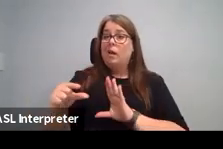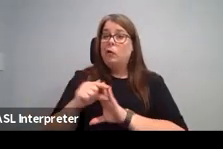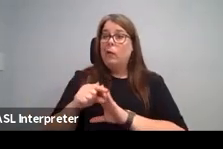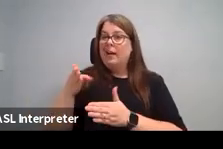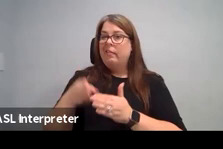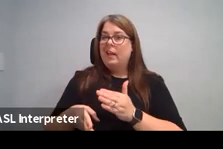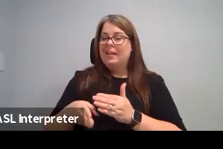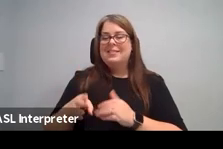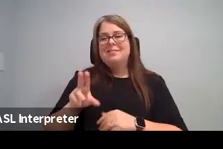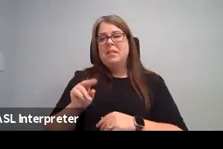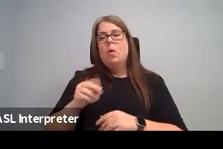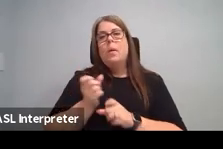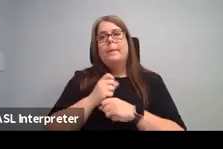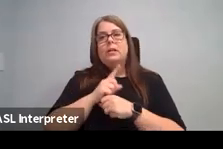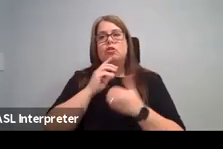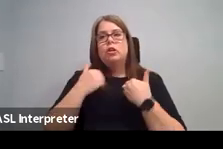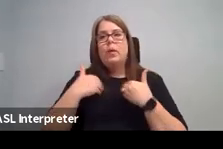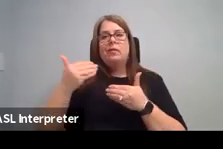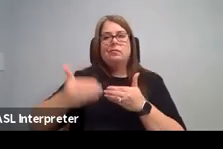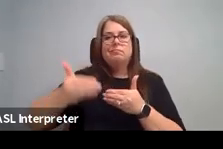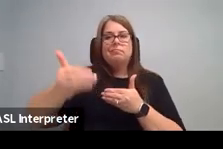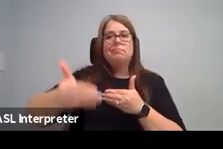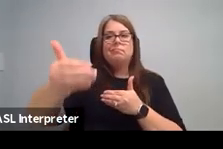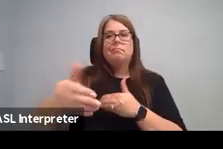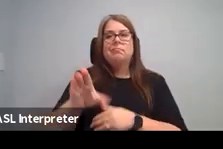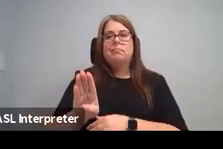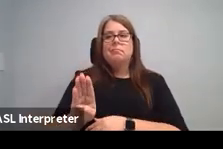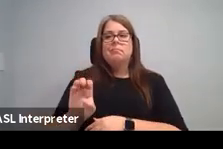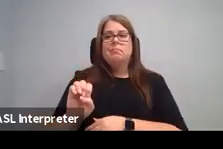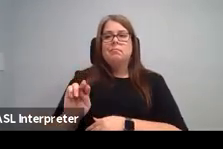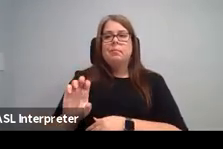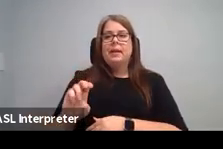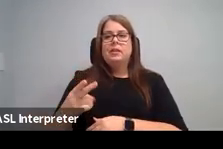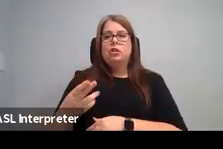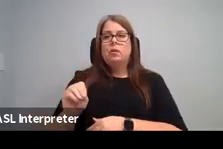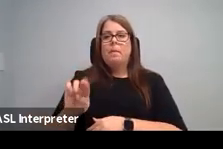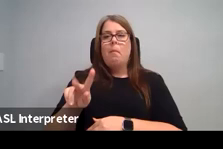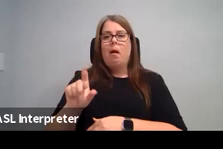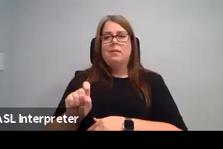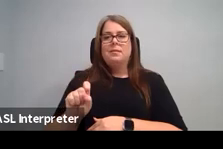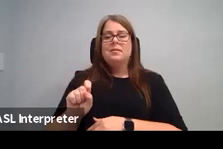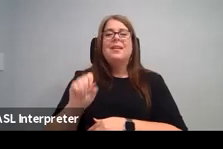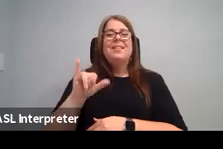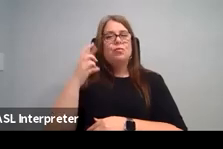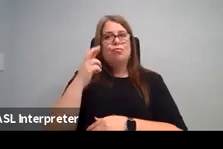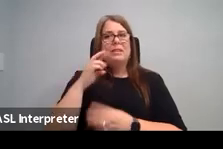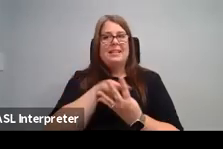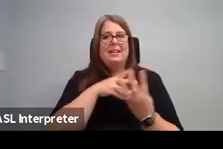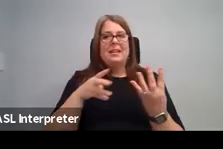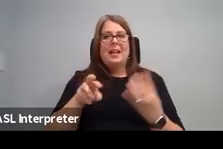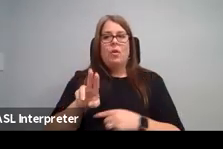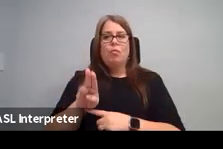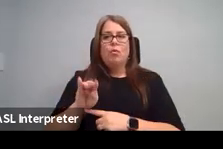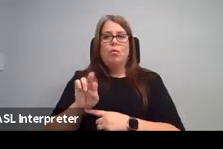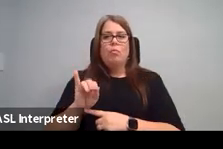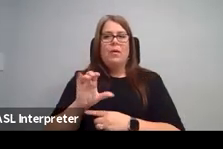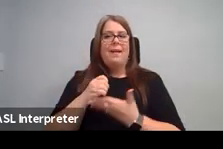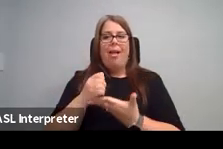Jewyl Alderson Clarke, SDCOE: Towards, whatever it is. And so those rubrics are going to be helpful, but I used to do is I have a rubric that had like three or four columns and so that we have, like,